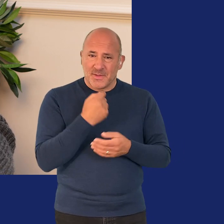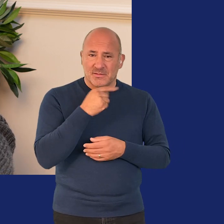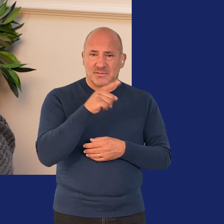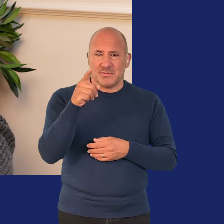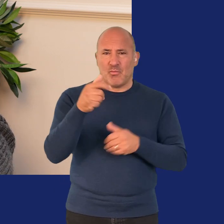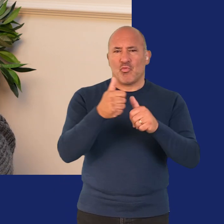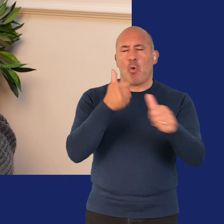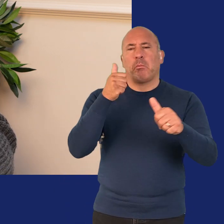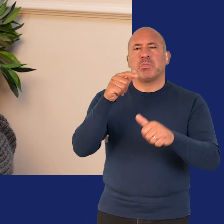where.